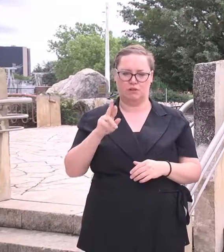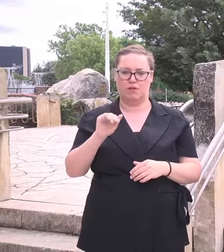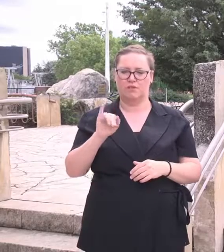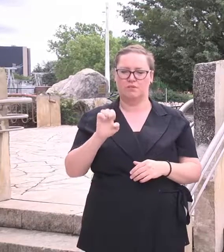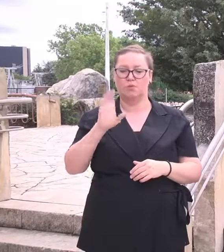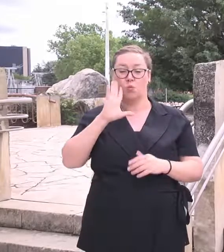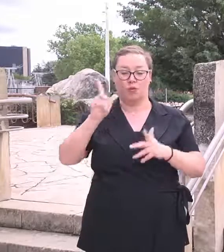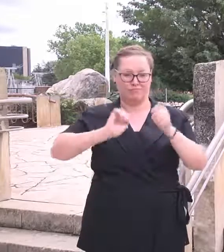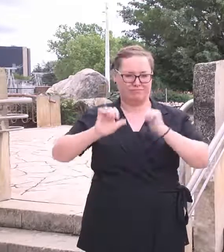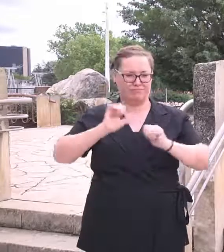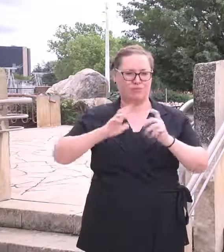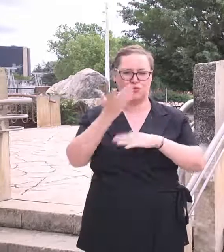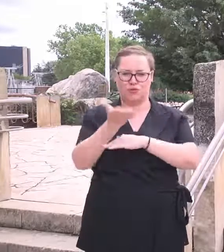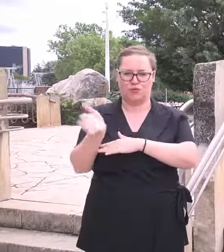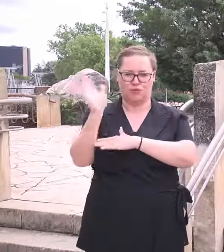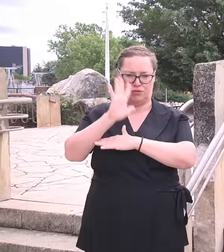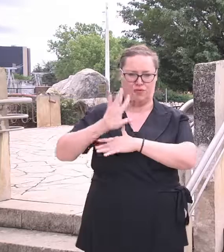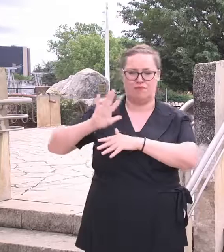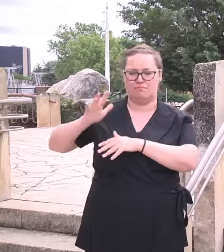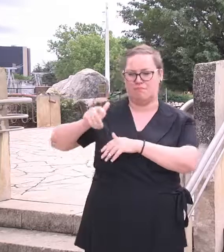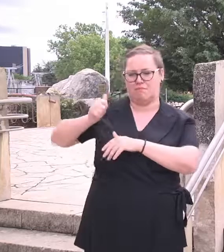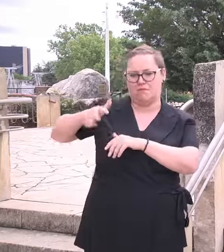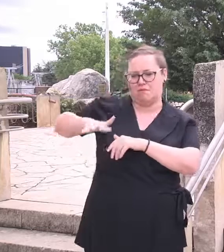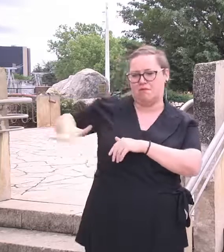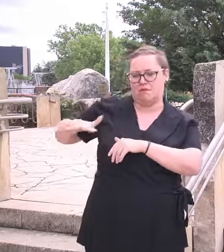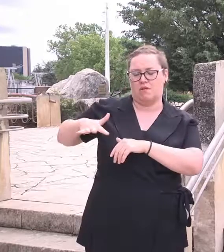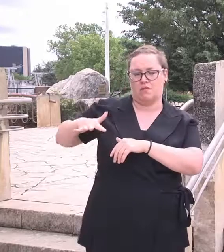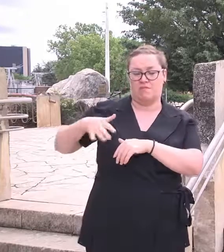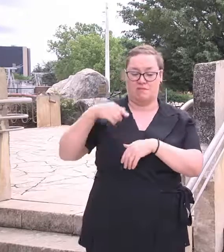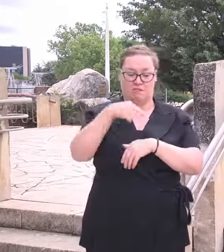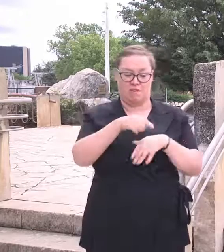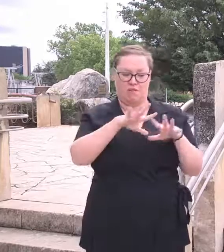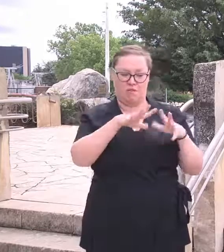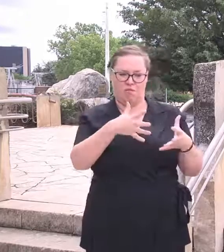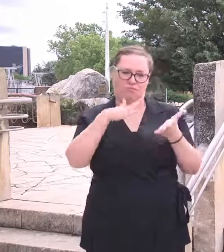is a Native American Collective who have critical critical acclaims from The New York Times from